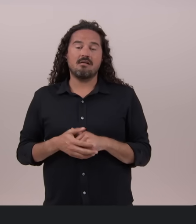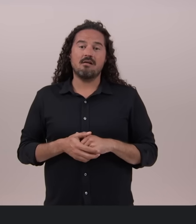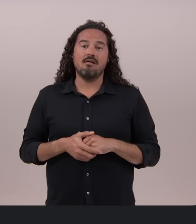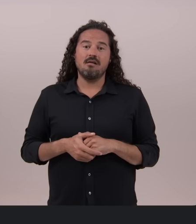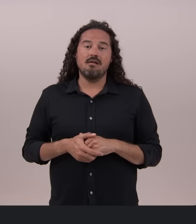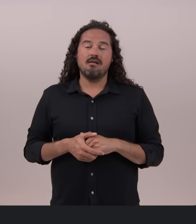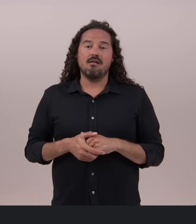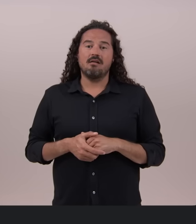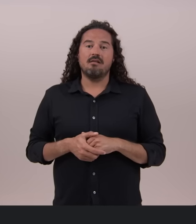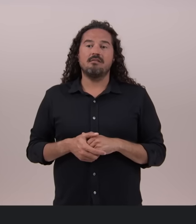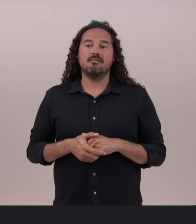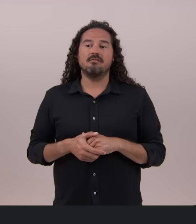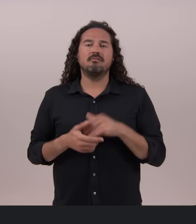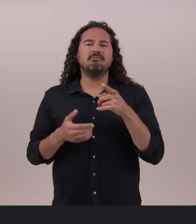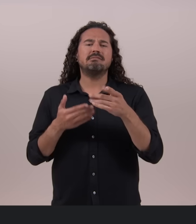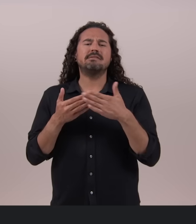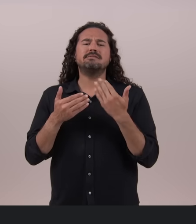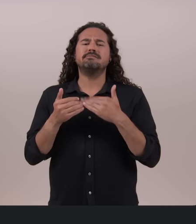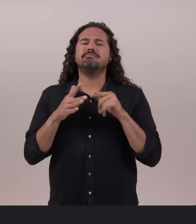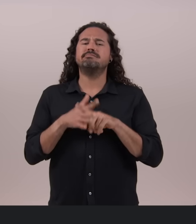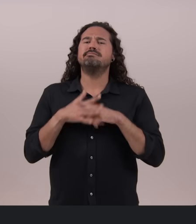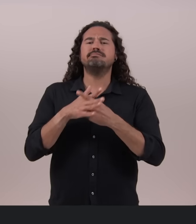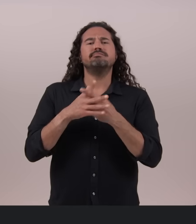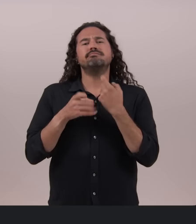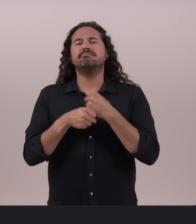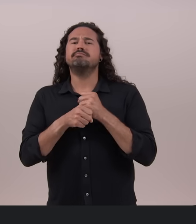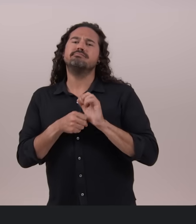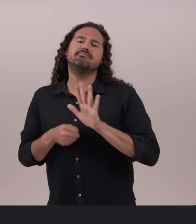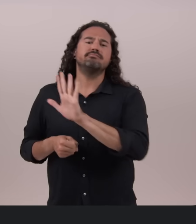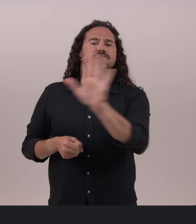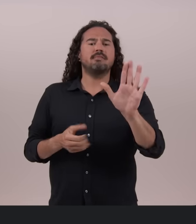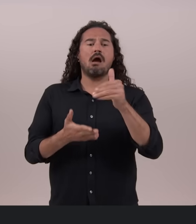You can easily start creating your agents by adding custom instructions, tools,